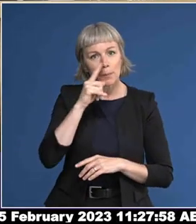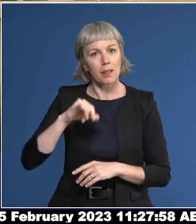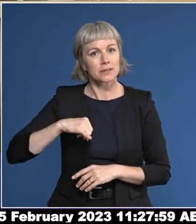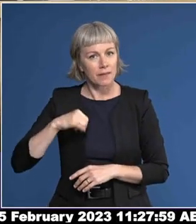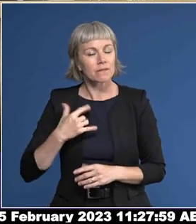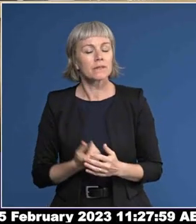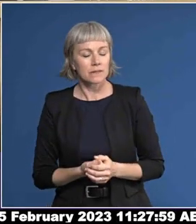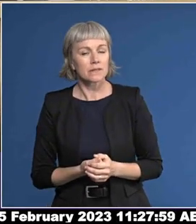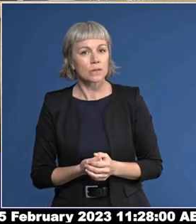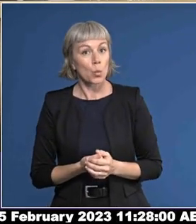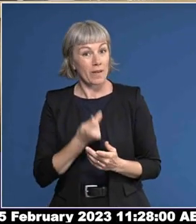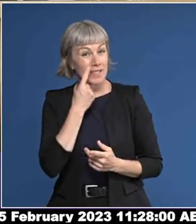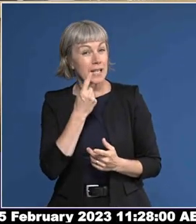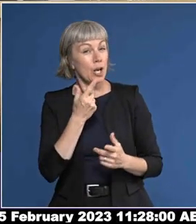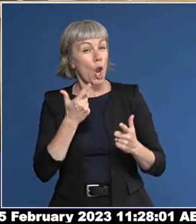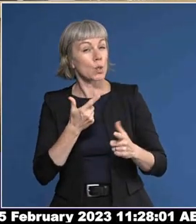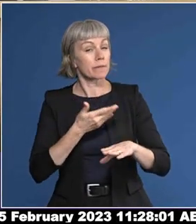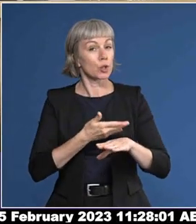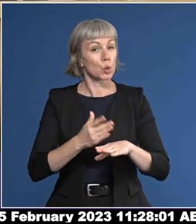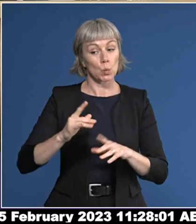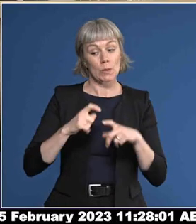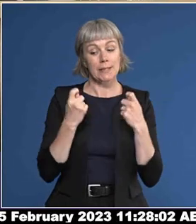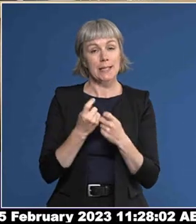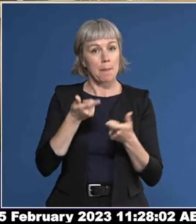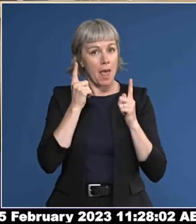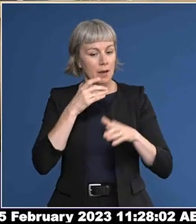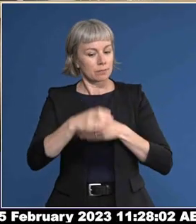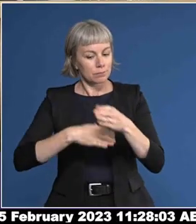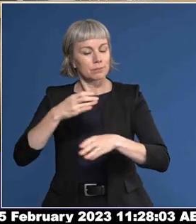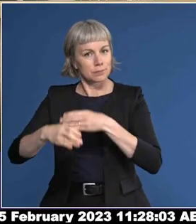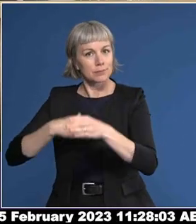organisation as a result of that, as well as some other roles.